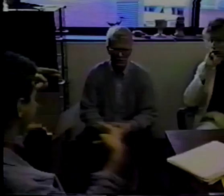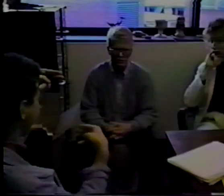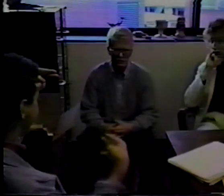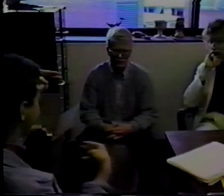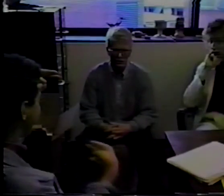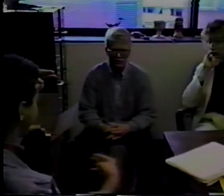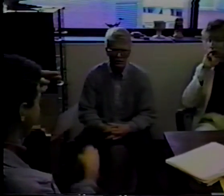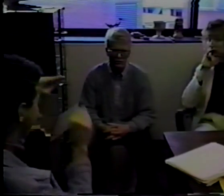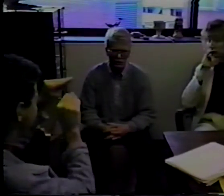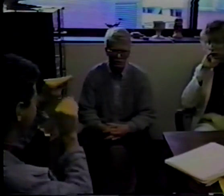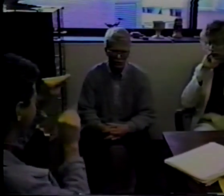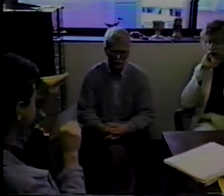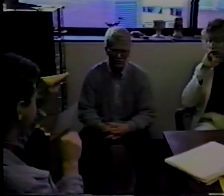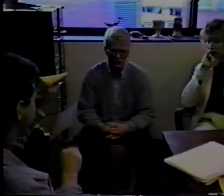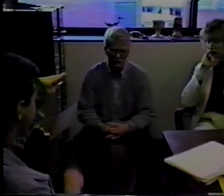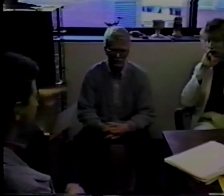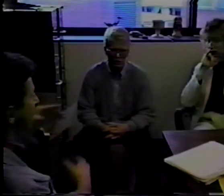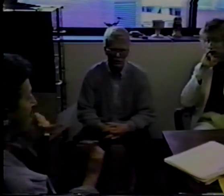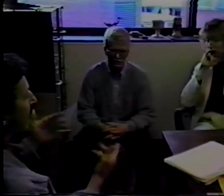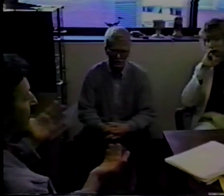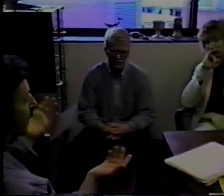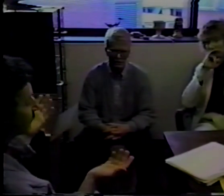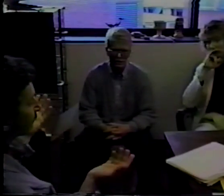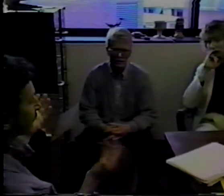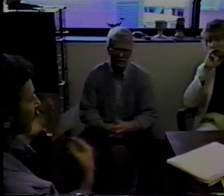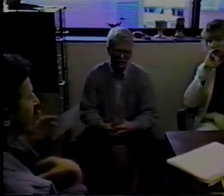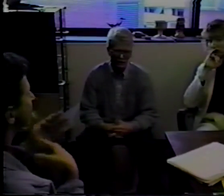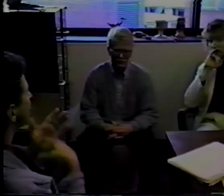the voice portion of the audiotape.